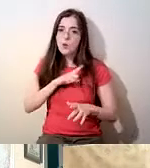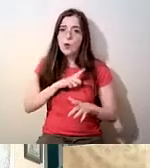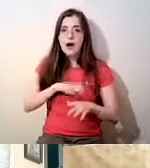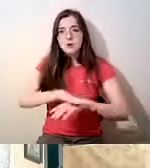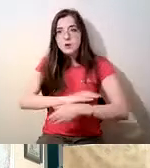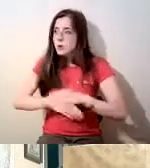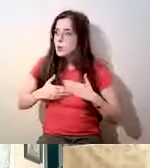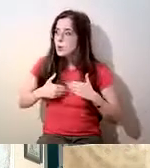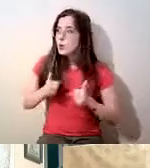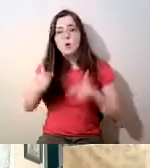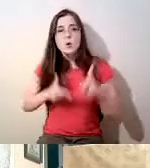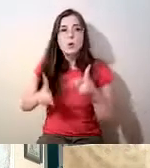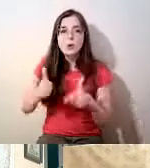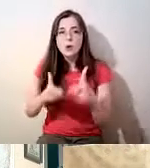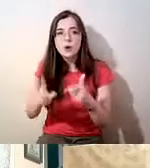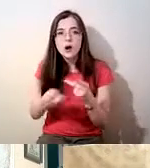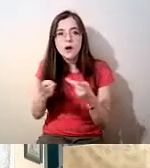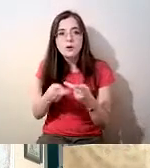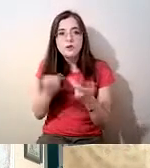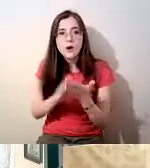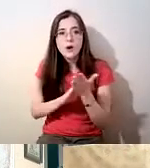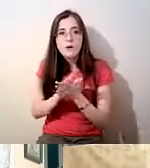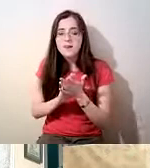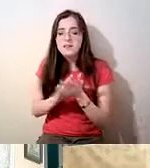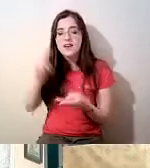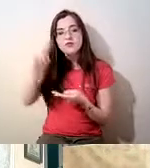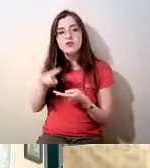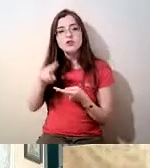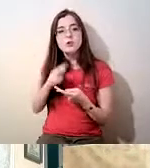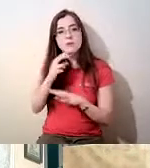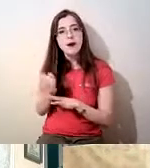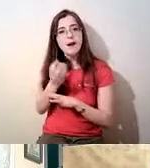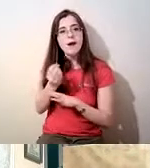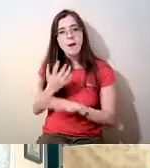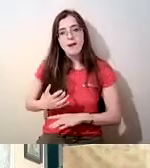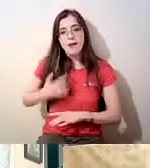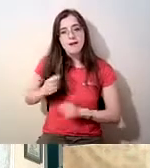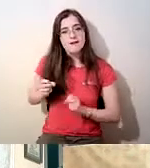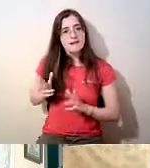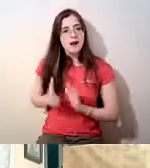me to have kind of the lower carbon lifestyle that i've really been trying to have um but when